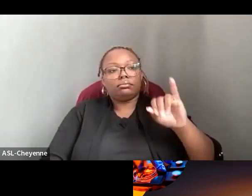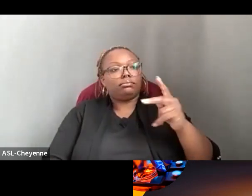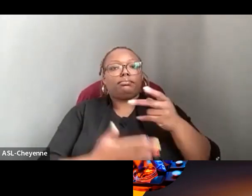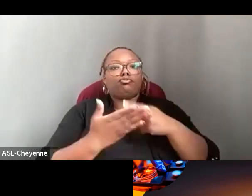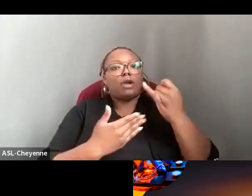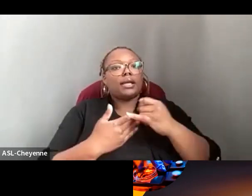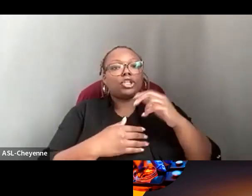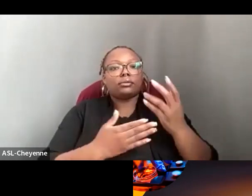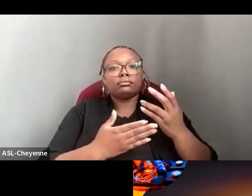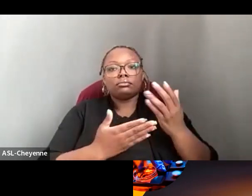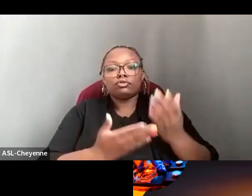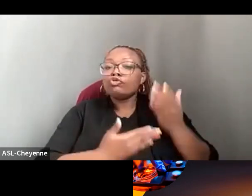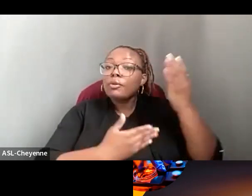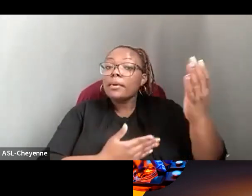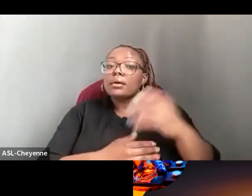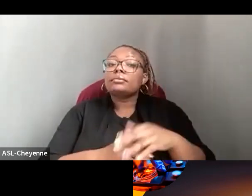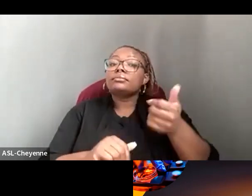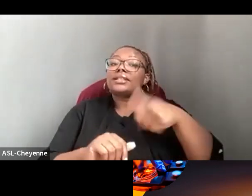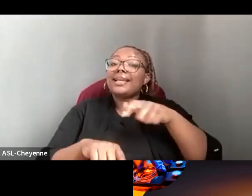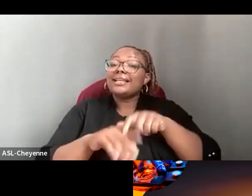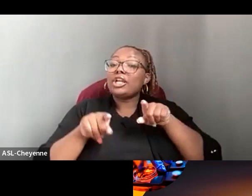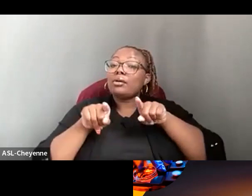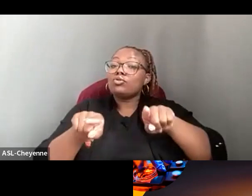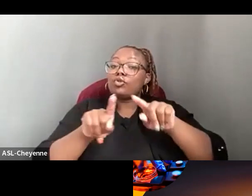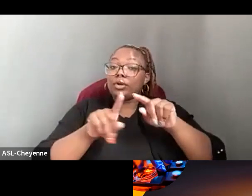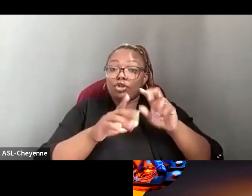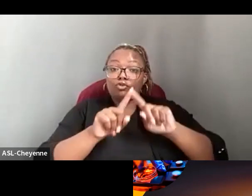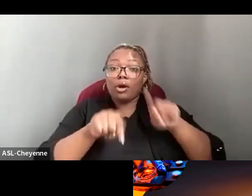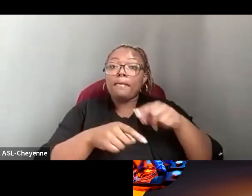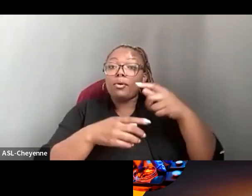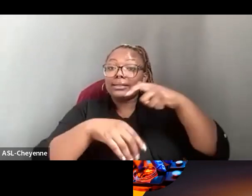So anytime during the report period, it can be created and submitted.